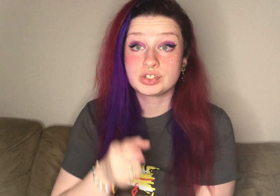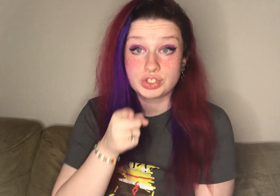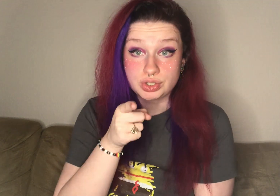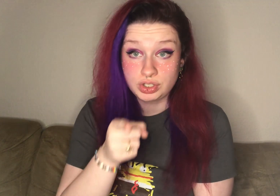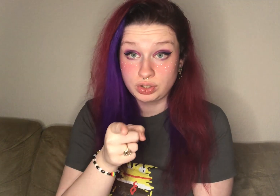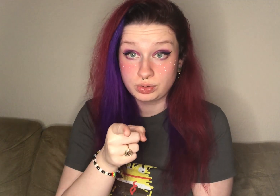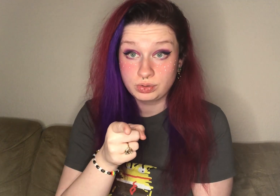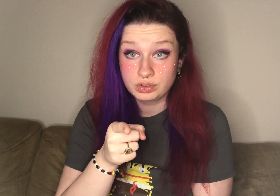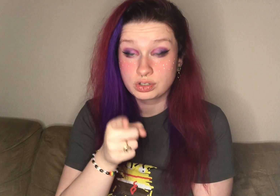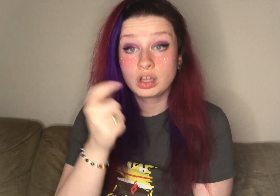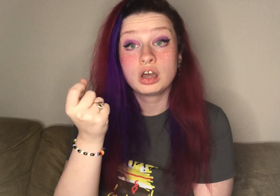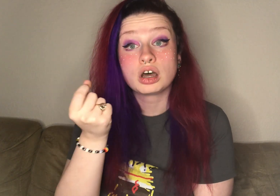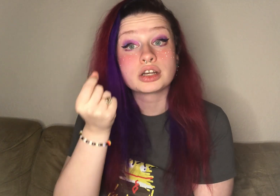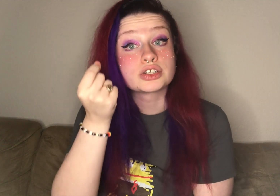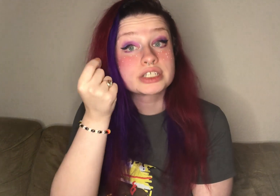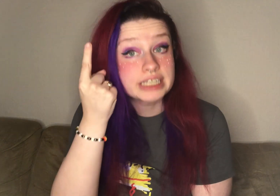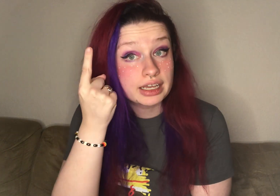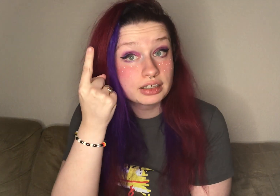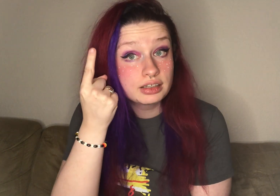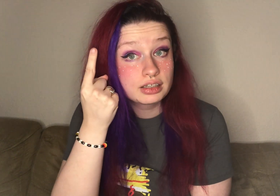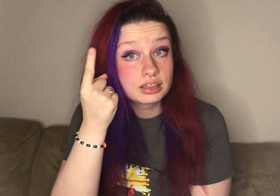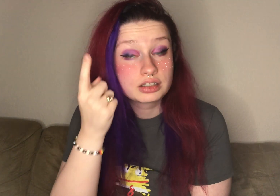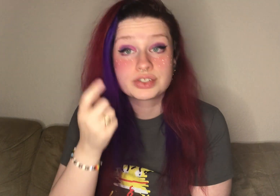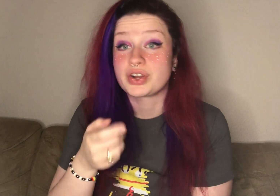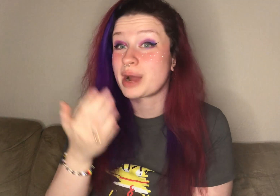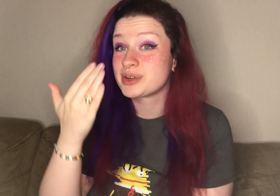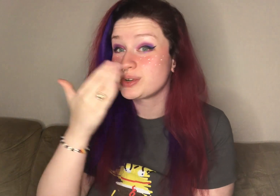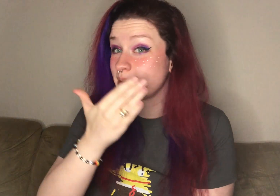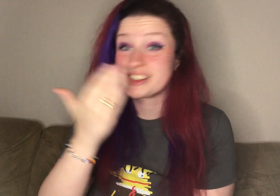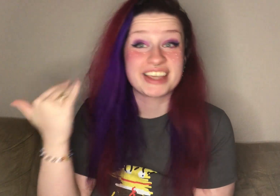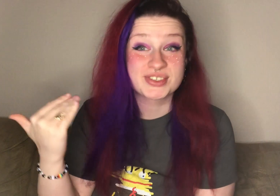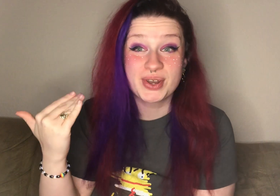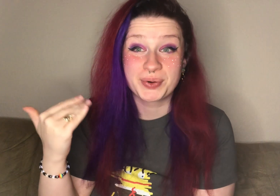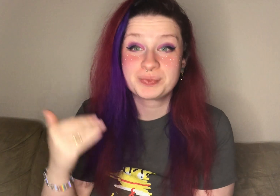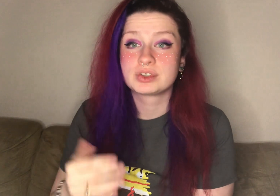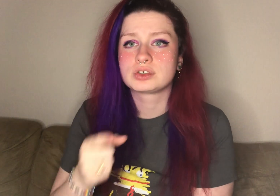do you understand? so your eyebrows are up, it's yes or no